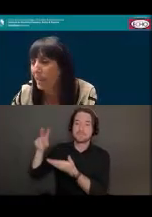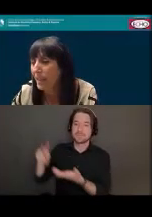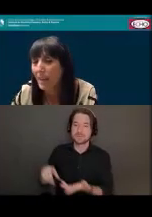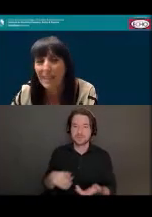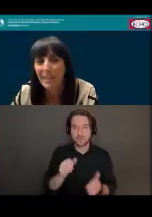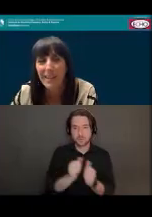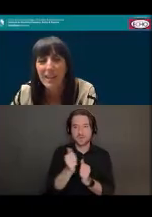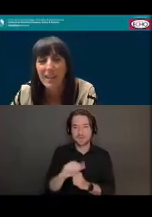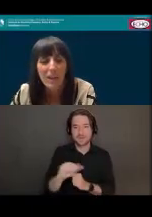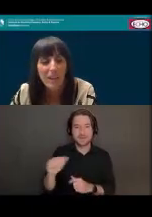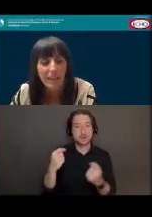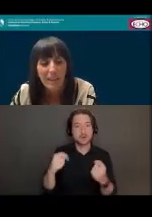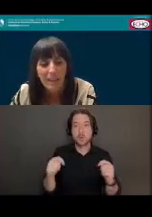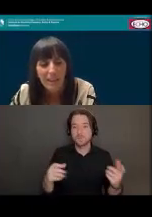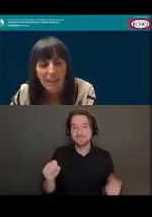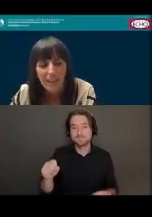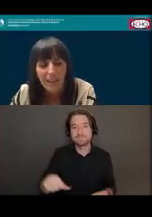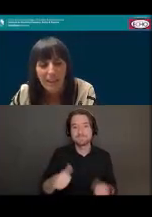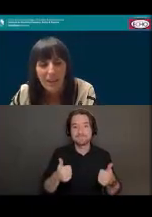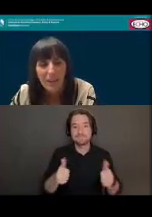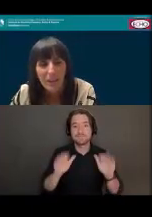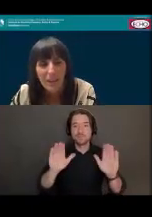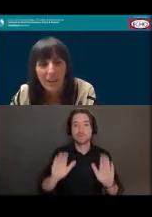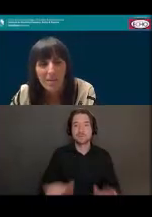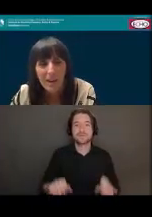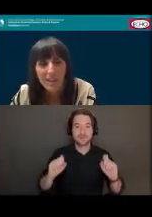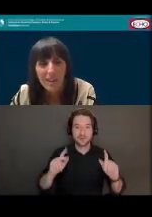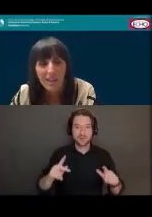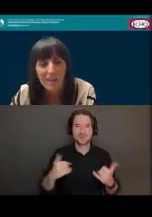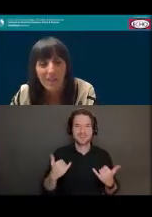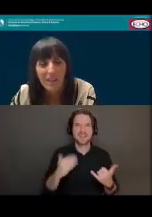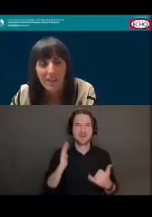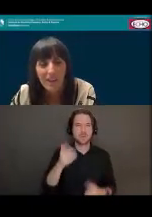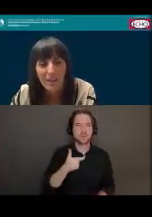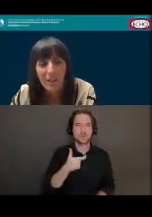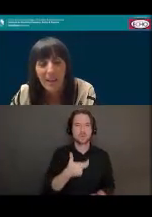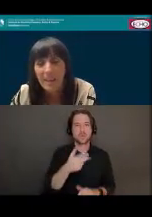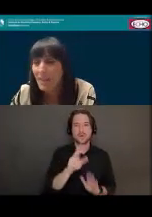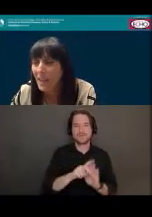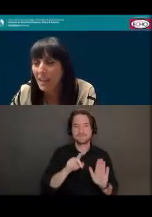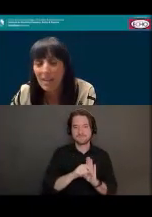great idea. Okay, so we're gonna watch this video. And the video